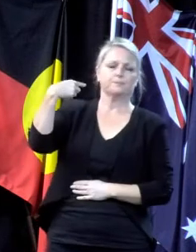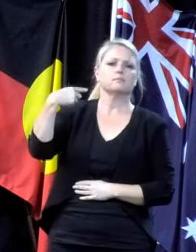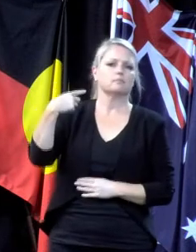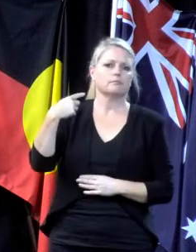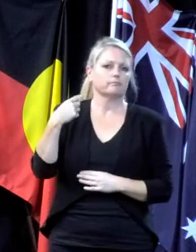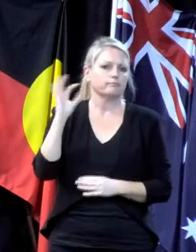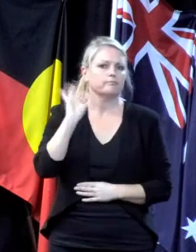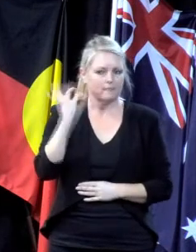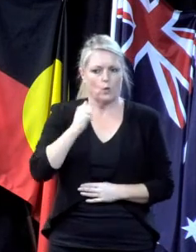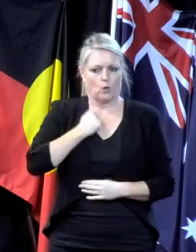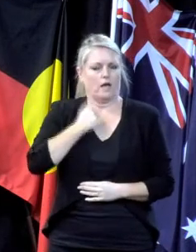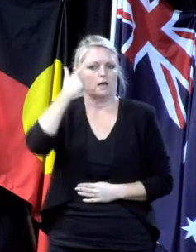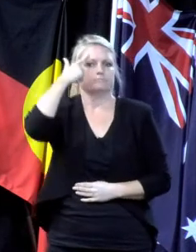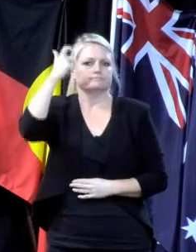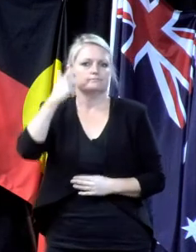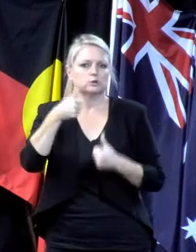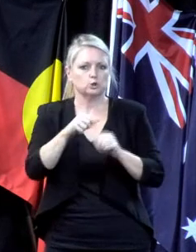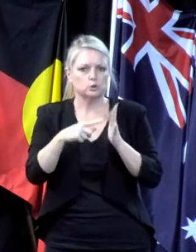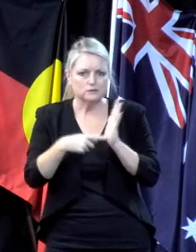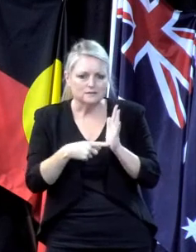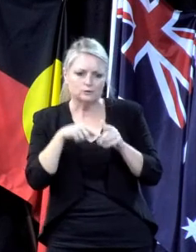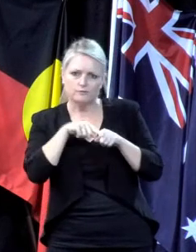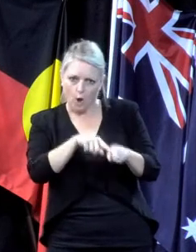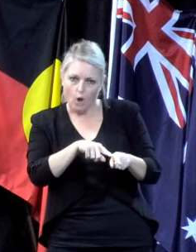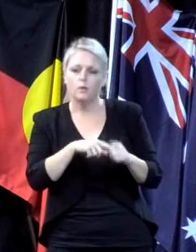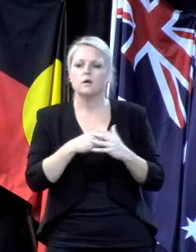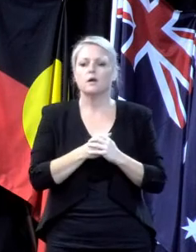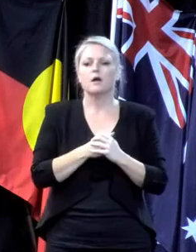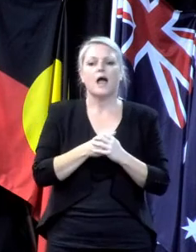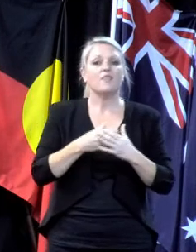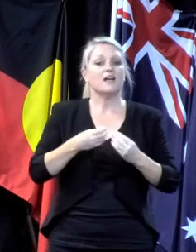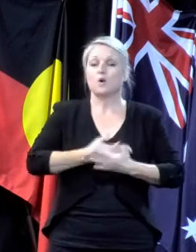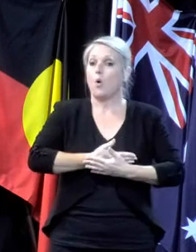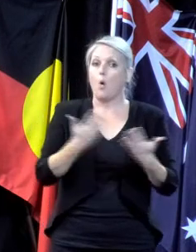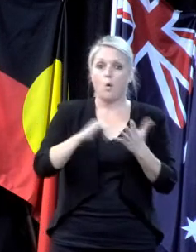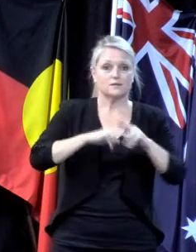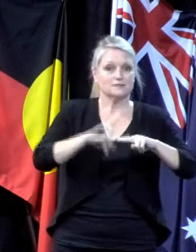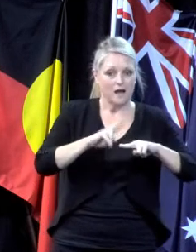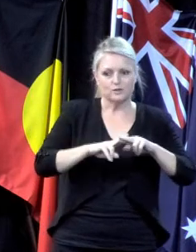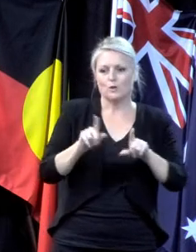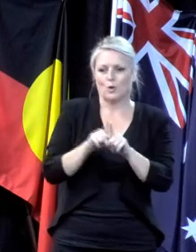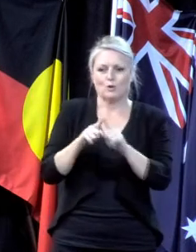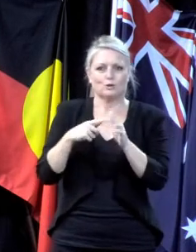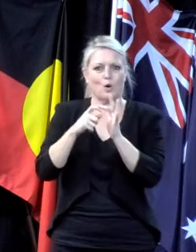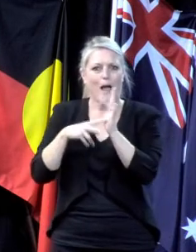and we use that with all staff, and that’s including auxiliary staff as well. And then, at our school,